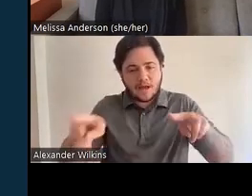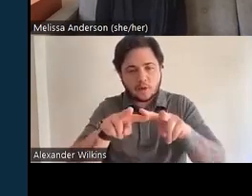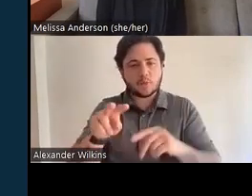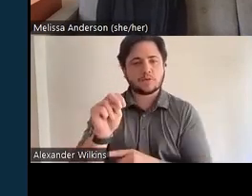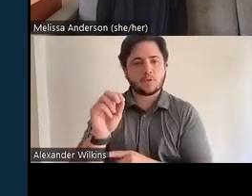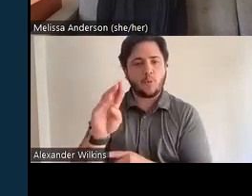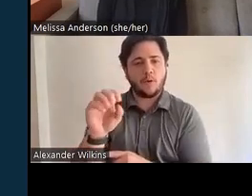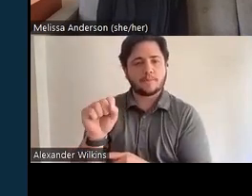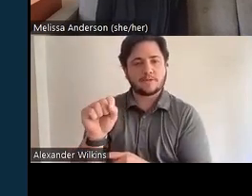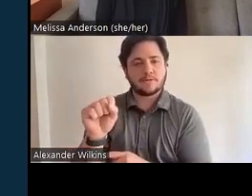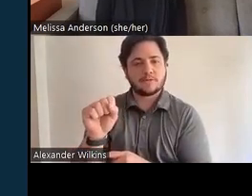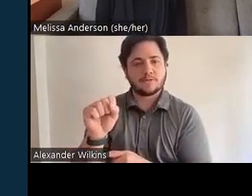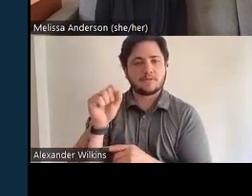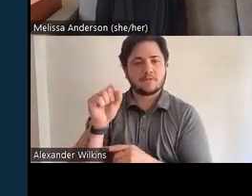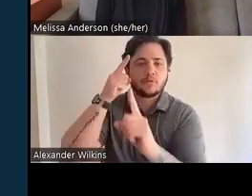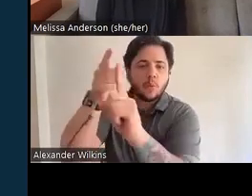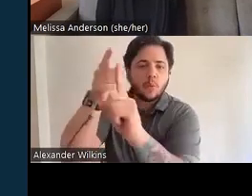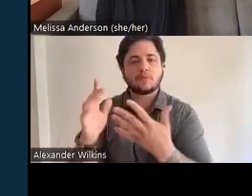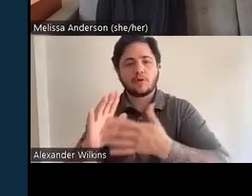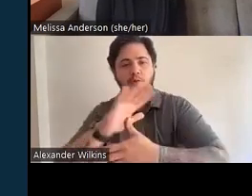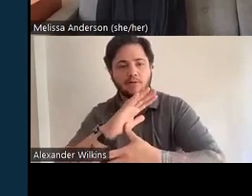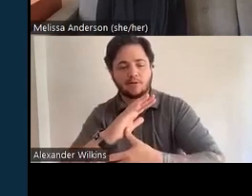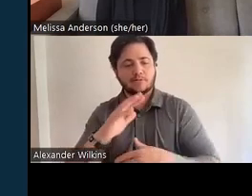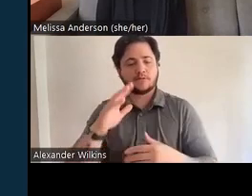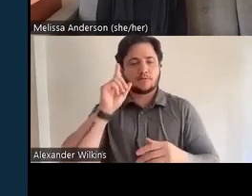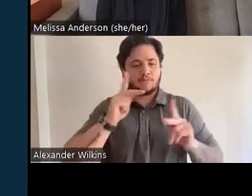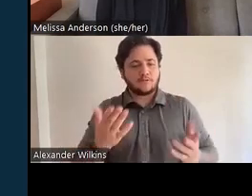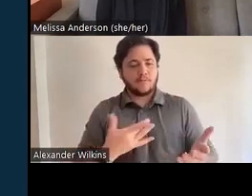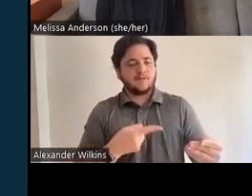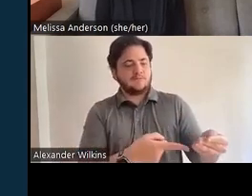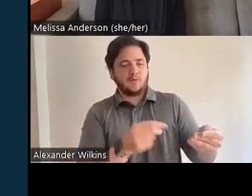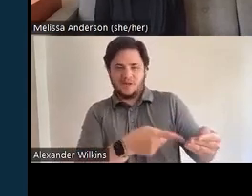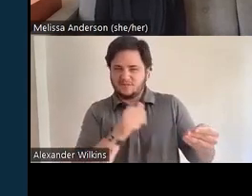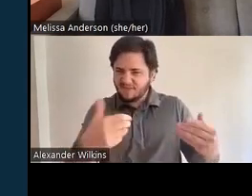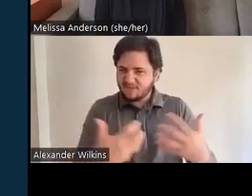are assumptions made based on hearing people's experience and their social and cultural norms